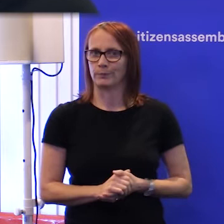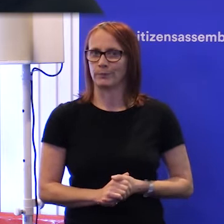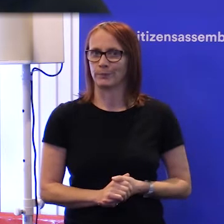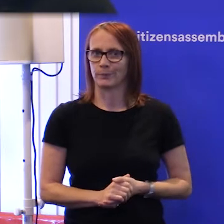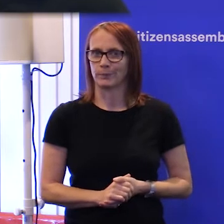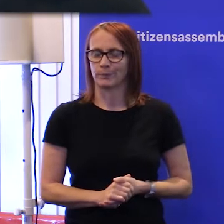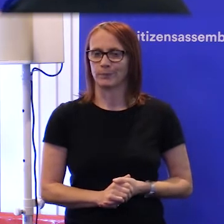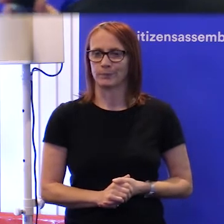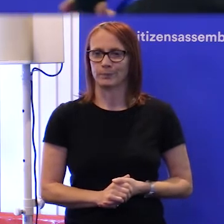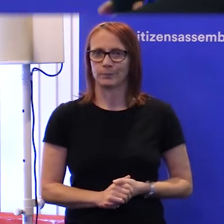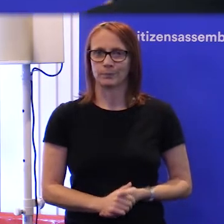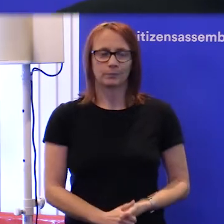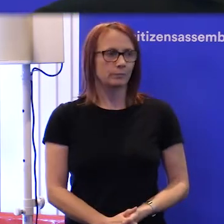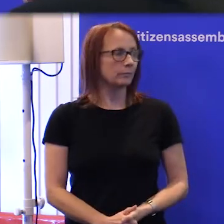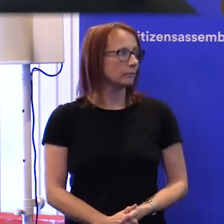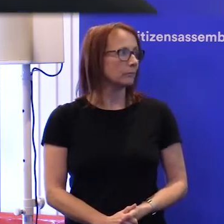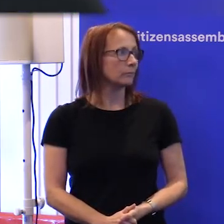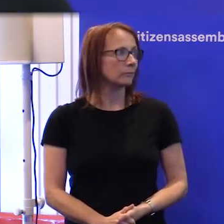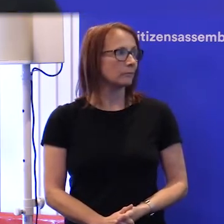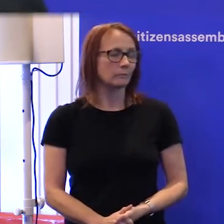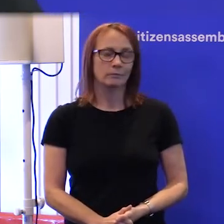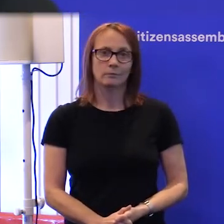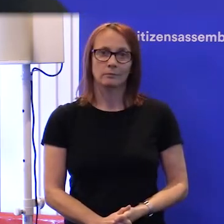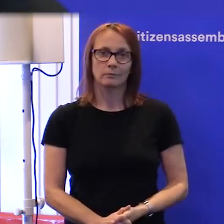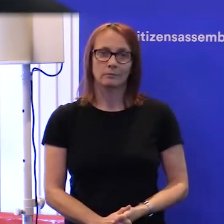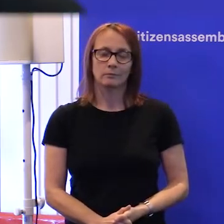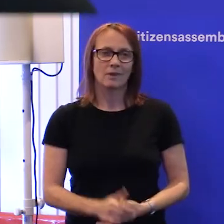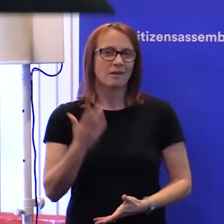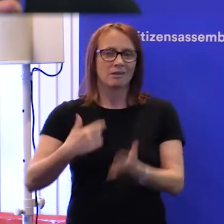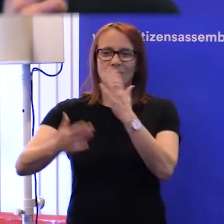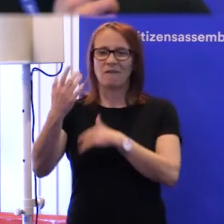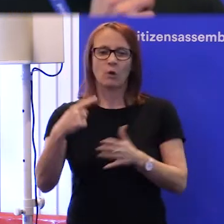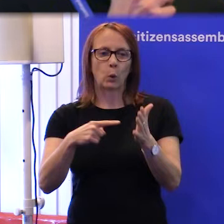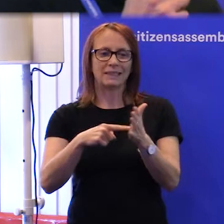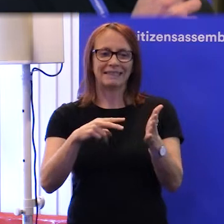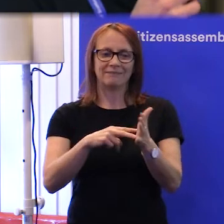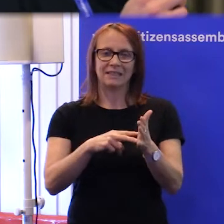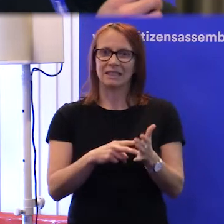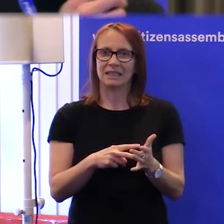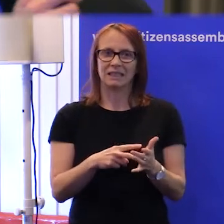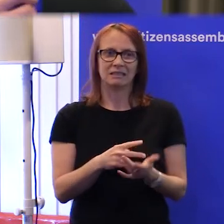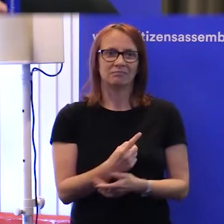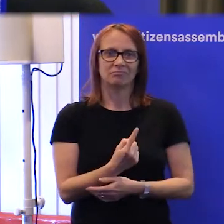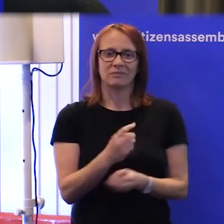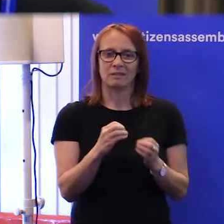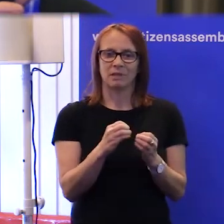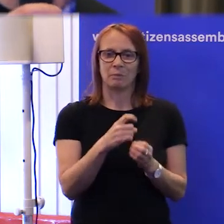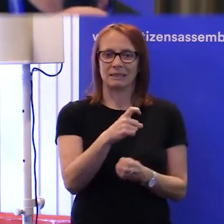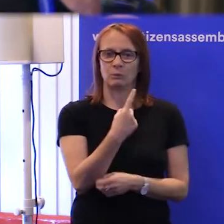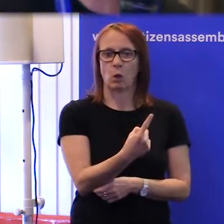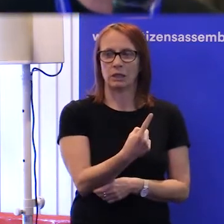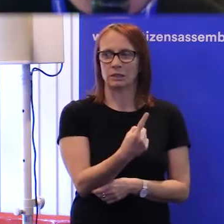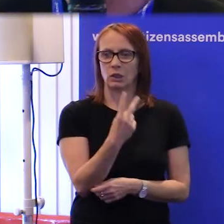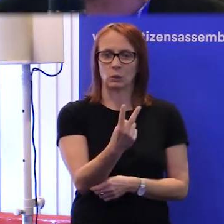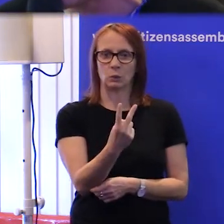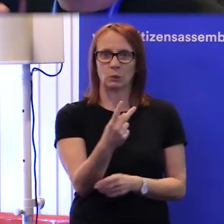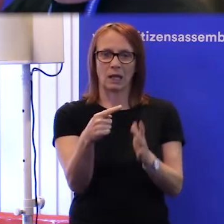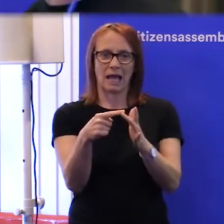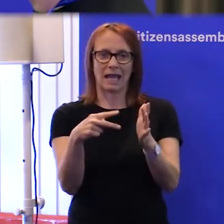so TV has now used to be what channels one BBC Beauty to ITV then channel four